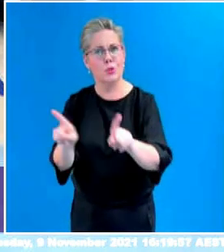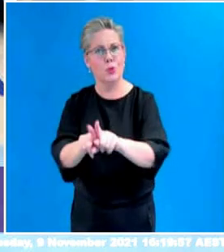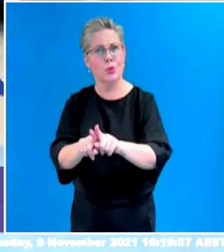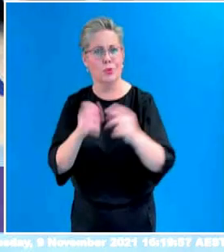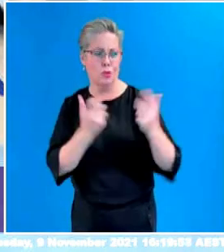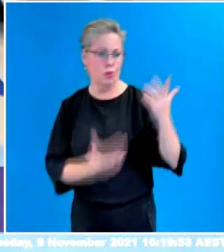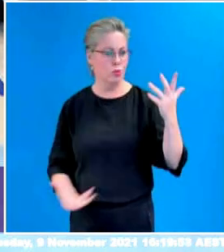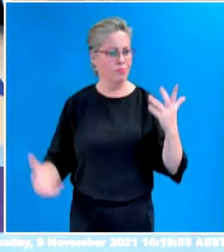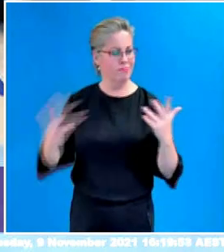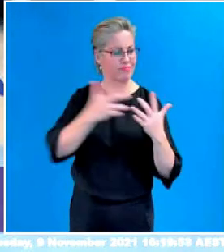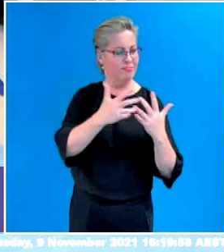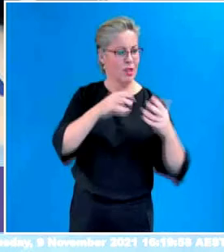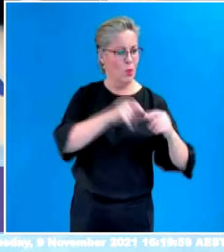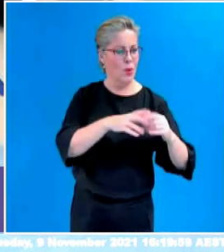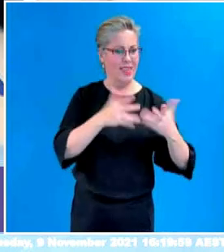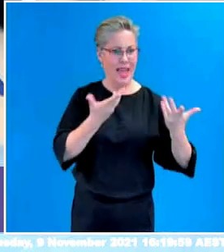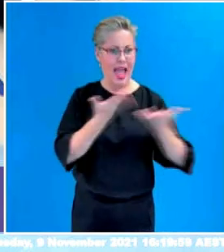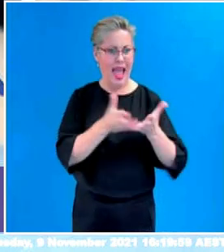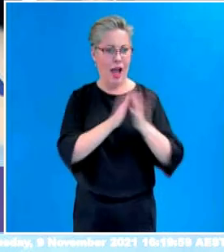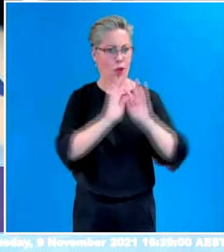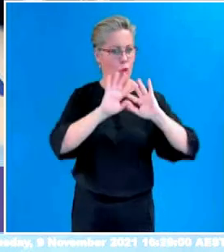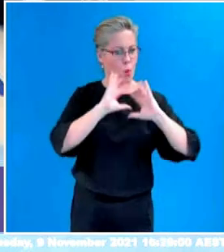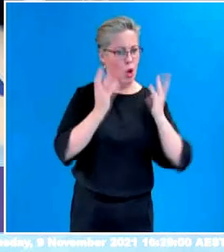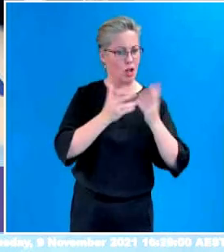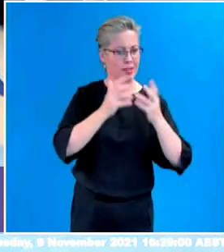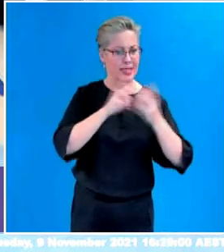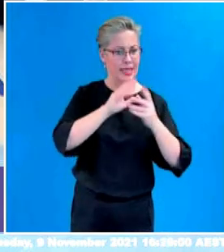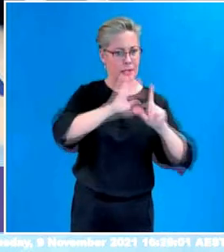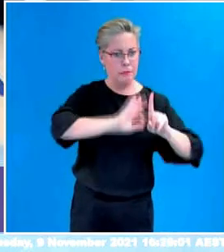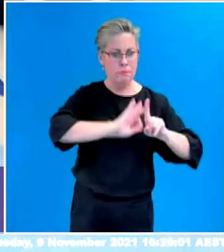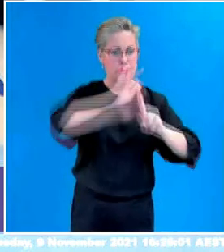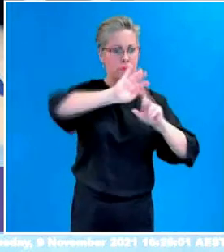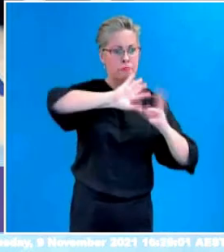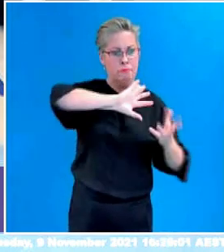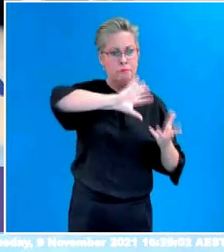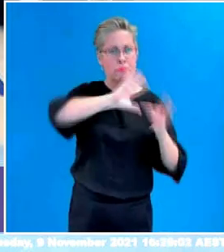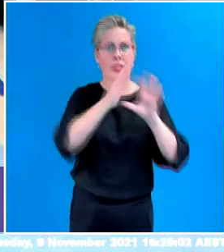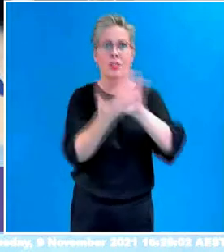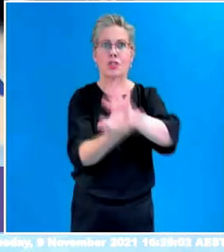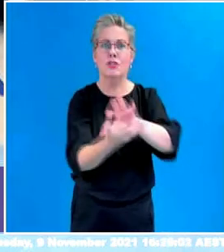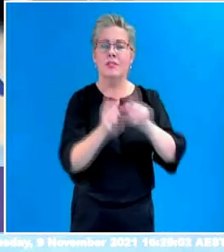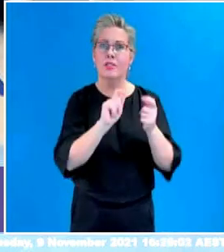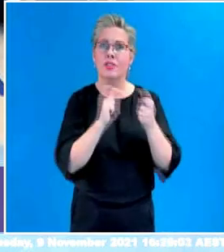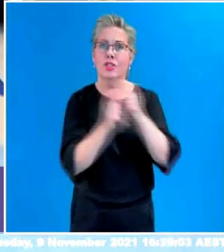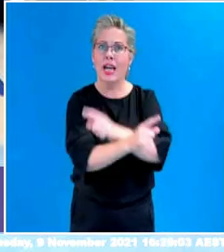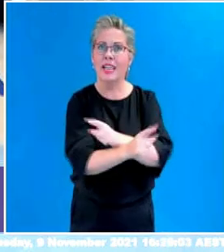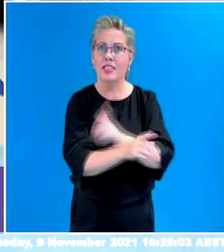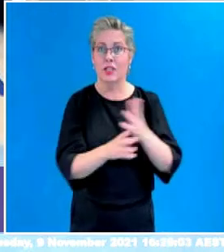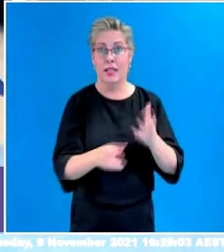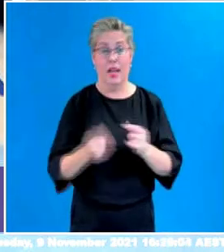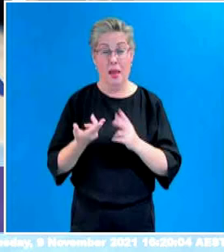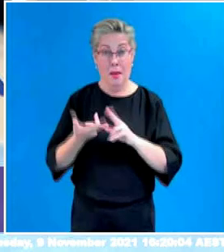Otherwise we can't say that we are protecting those rights adequately.